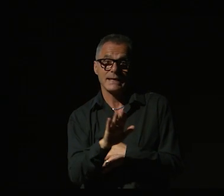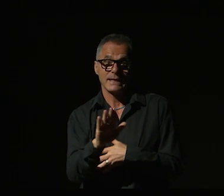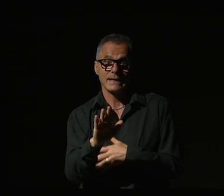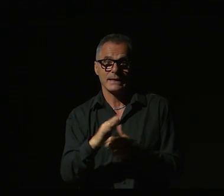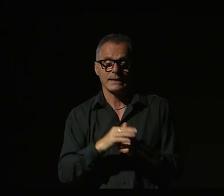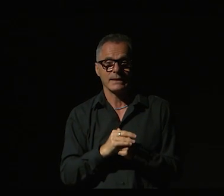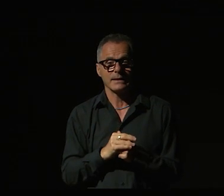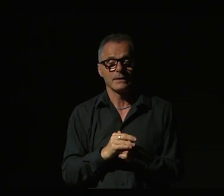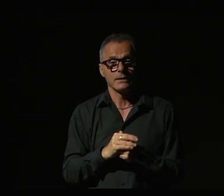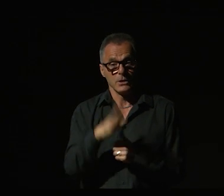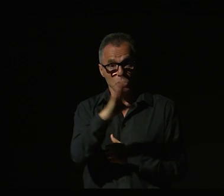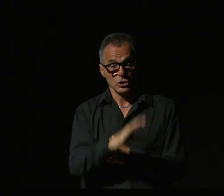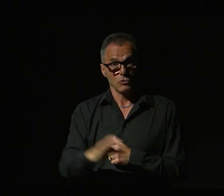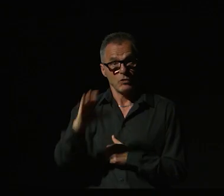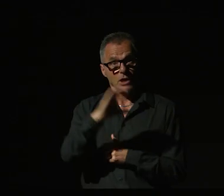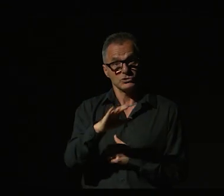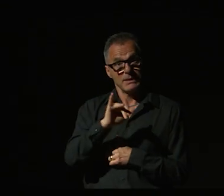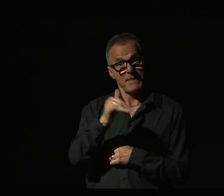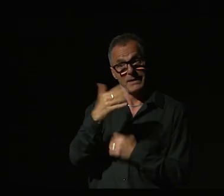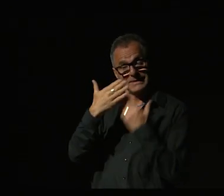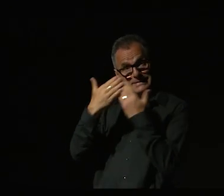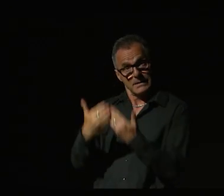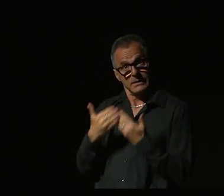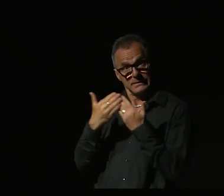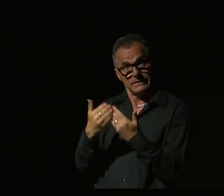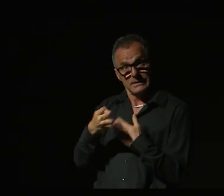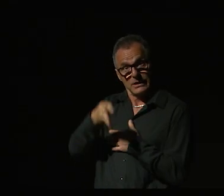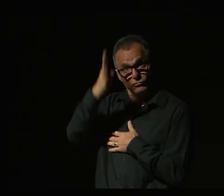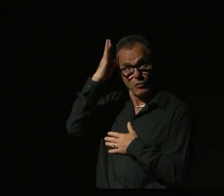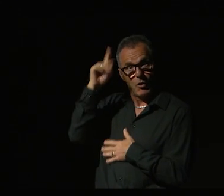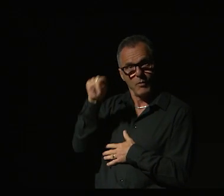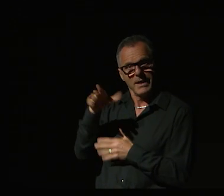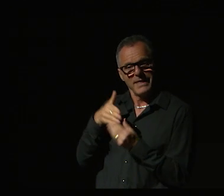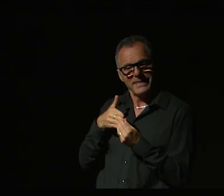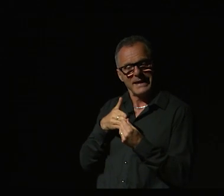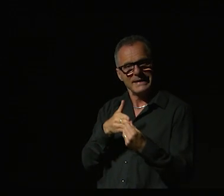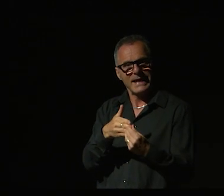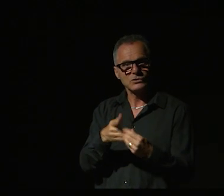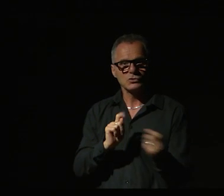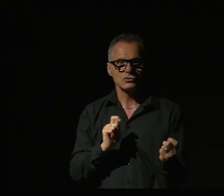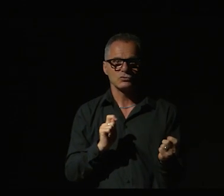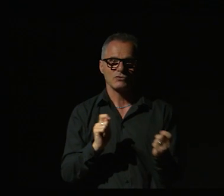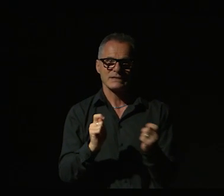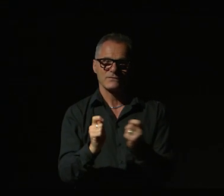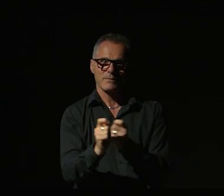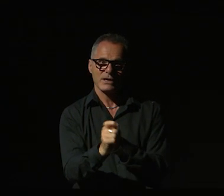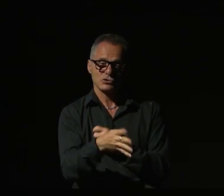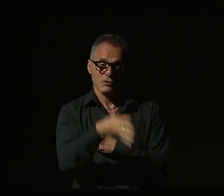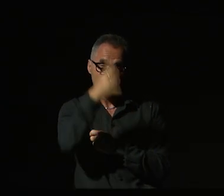that a Carracci could study in the eternal city and it led to the transformation of the Rome visual style.